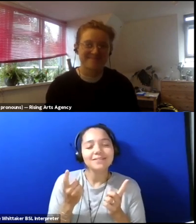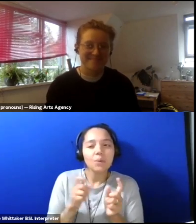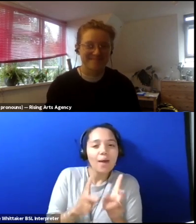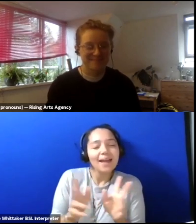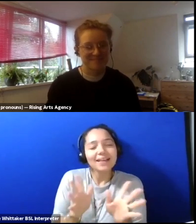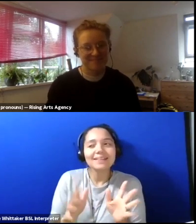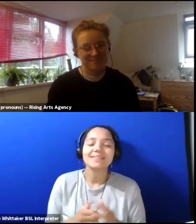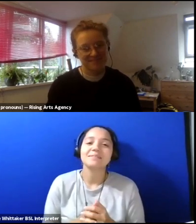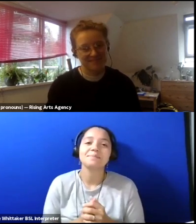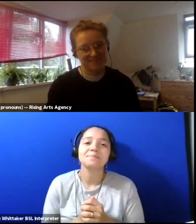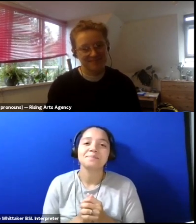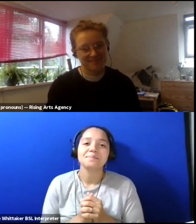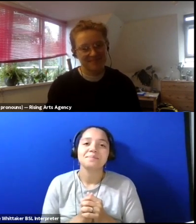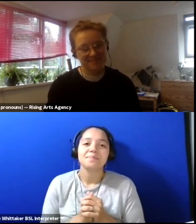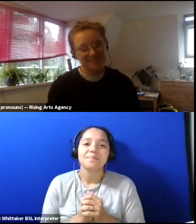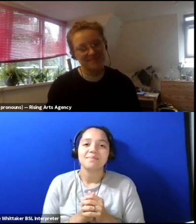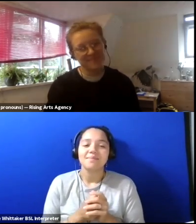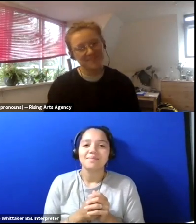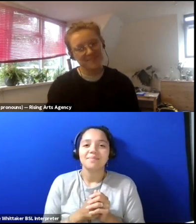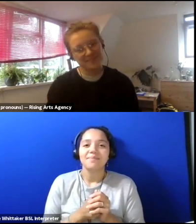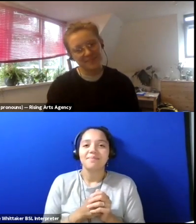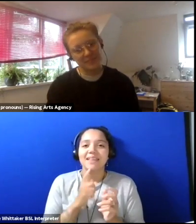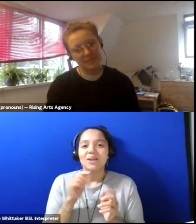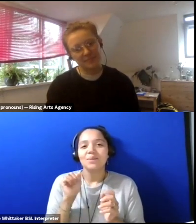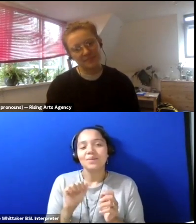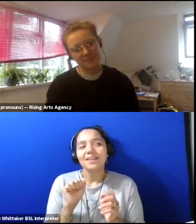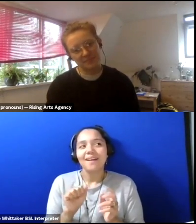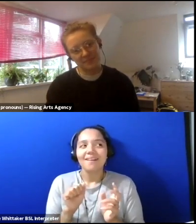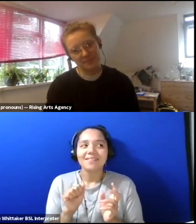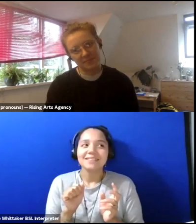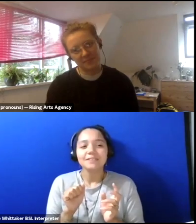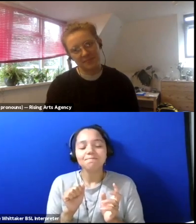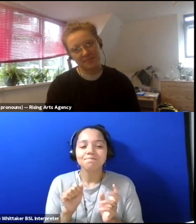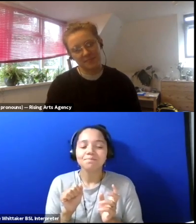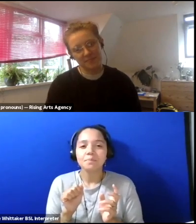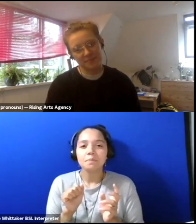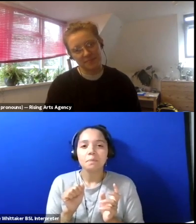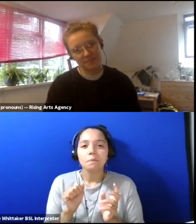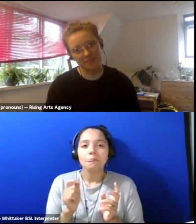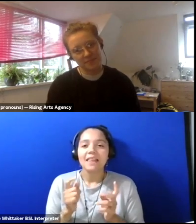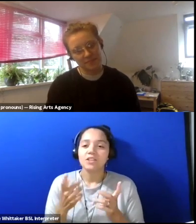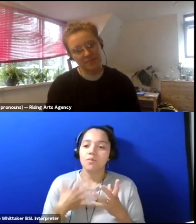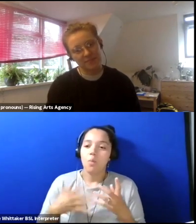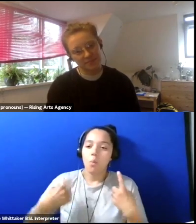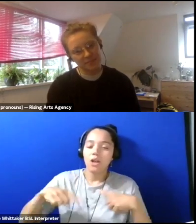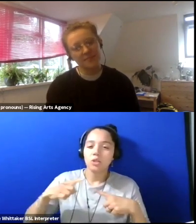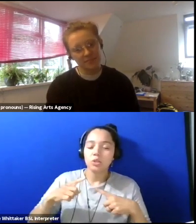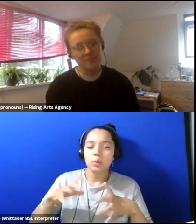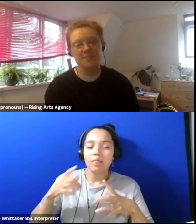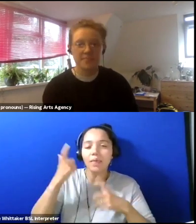So yeah, it's also- if we want to start thinking creatively of what tactics